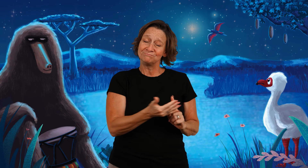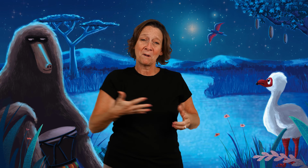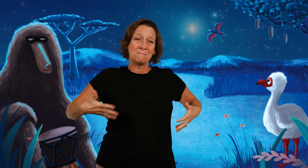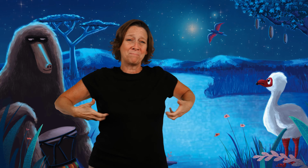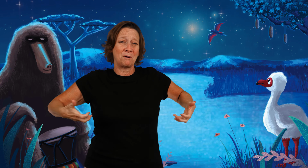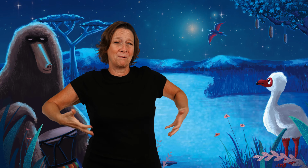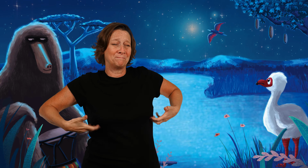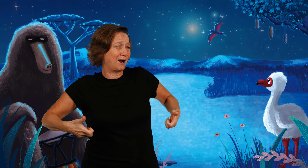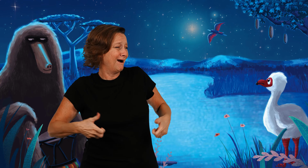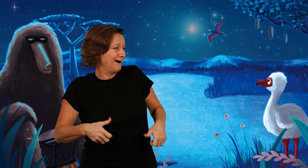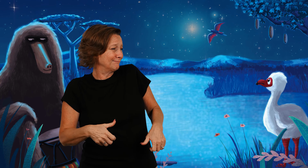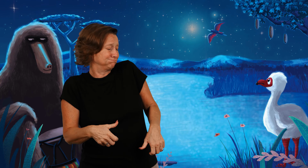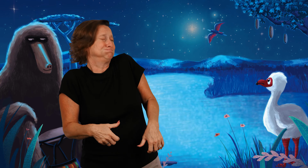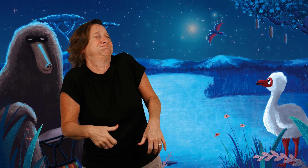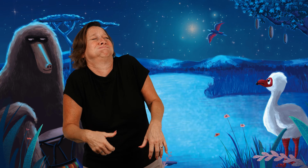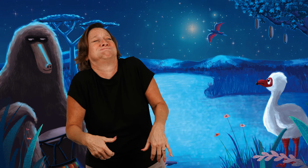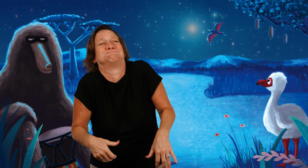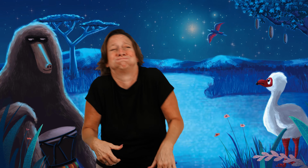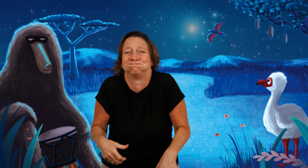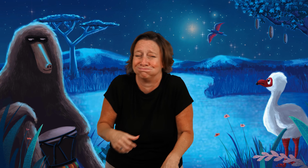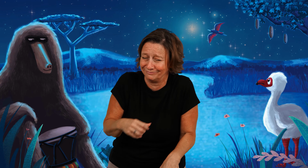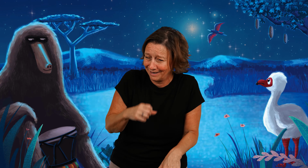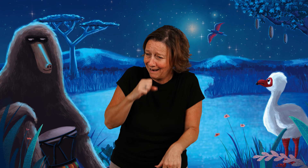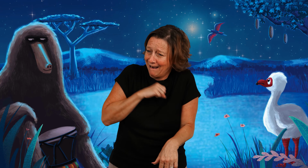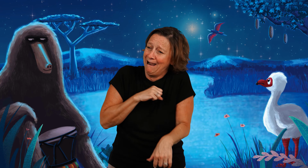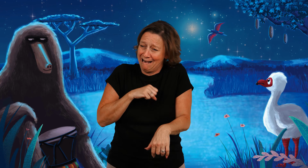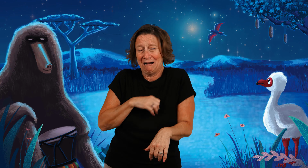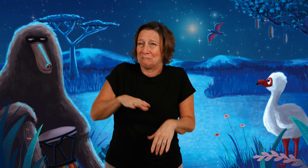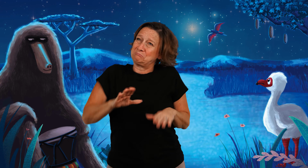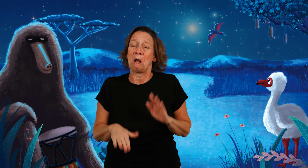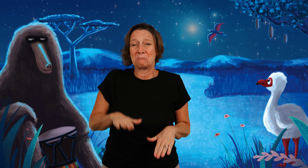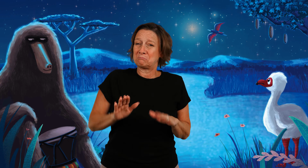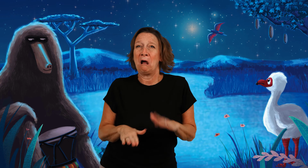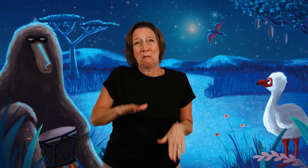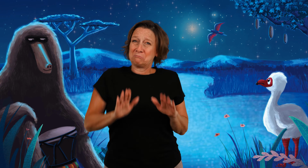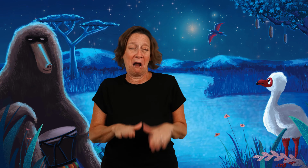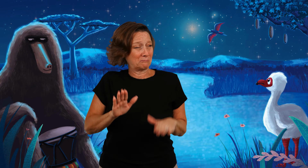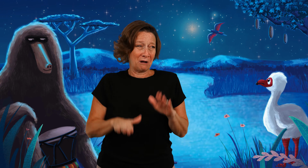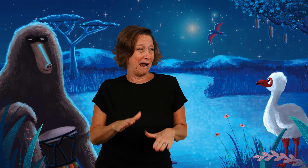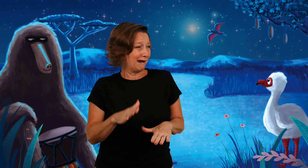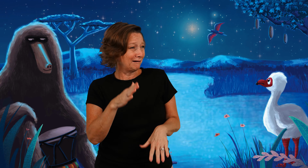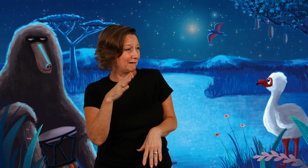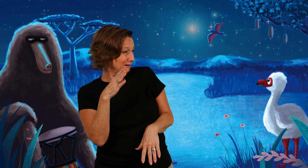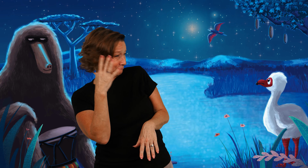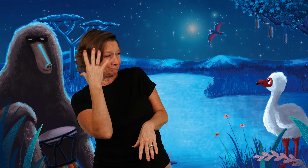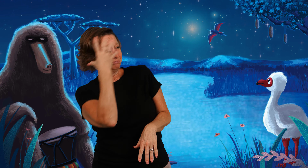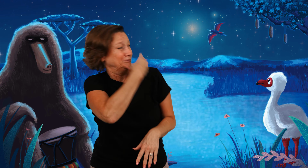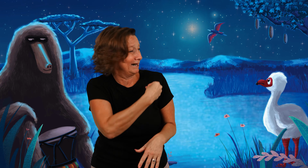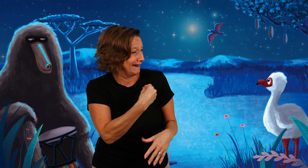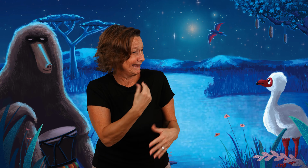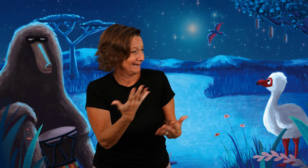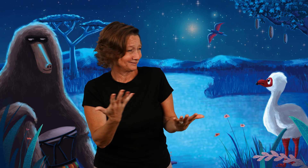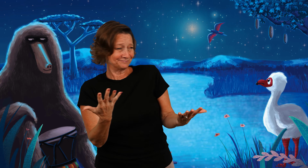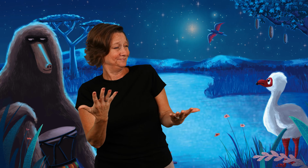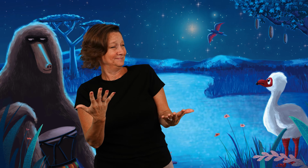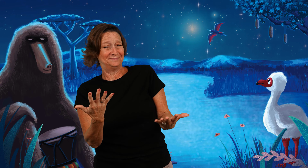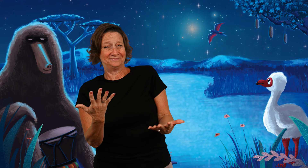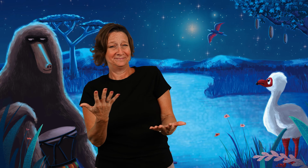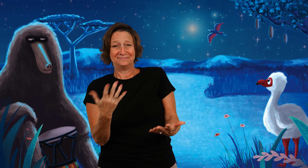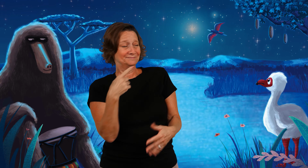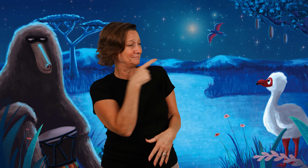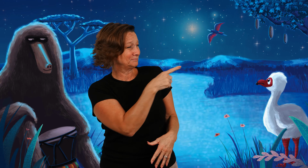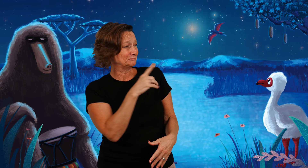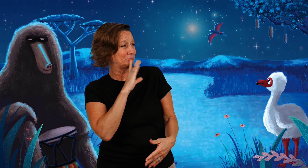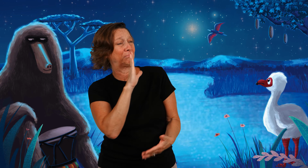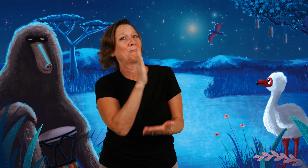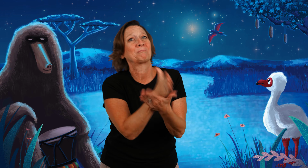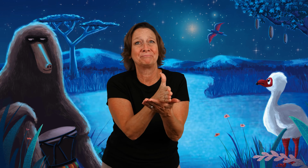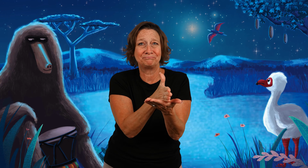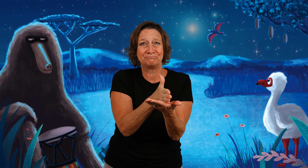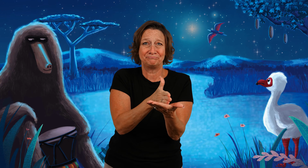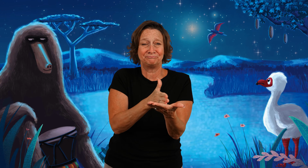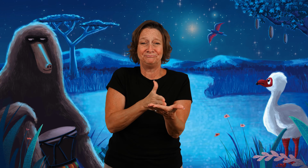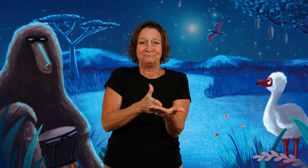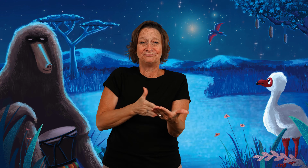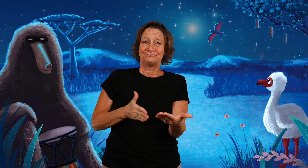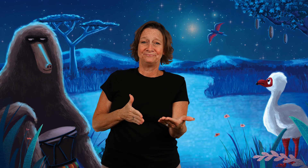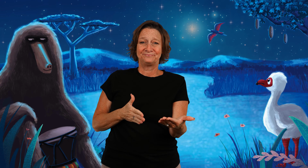But moody Baboon still had to sneer, “Wa-Hu-Wa-Hu-Wa-Why beauty? You’re too ordinary?”